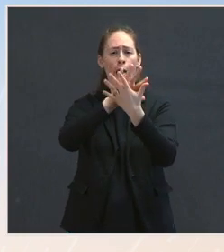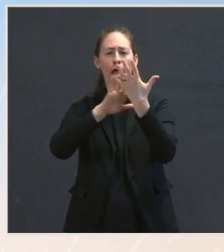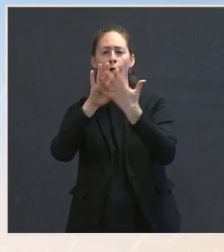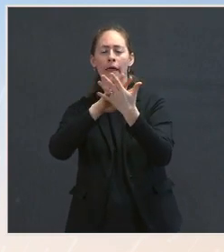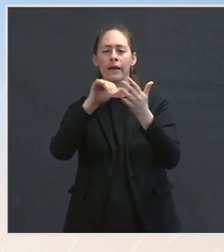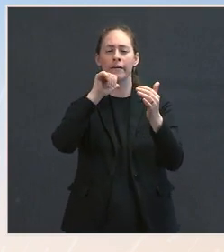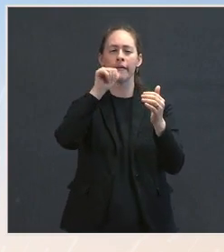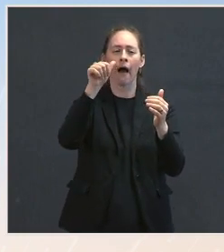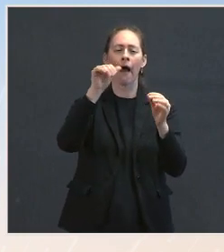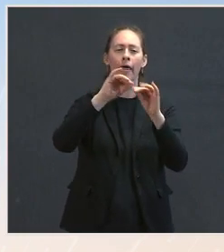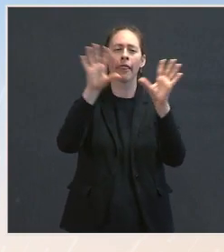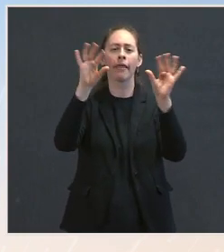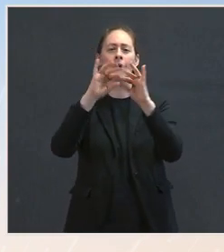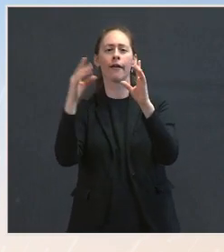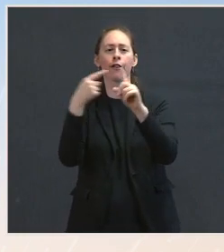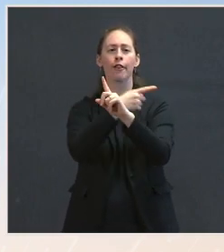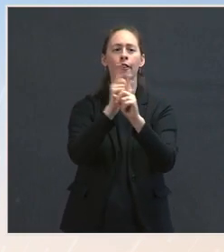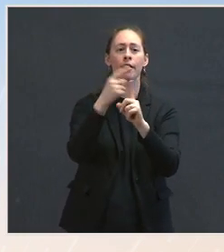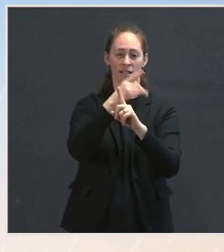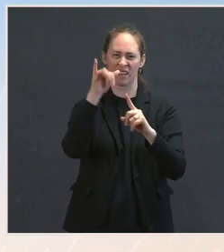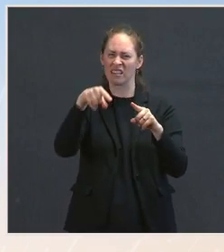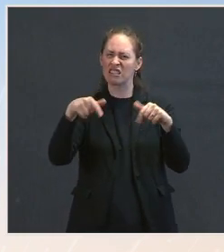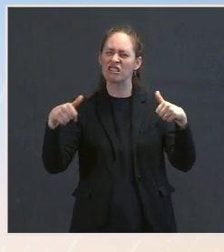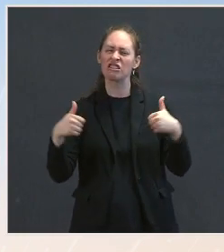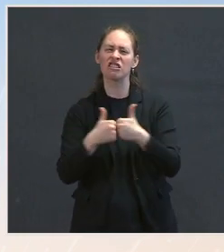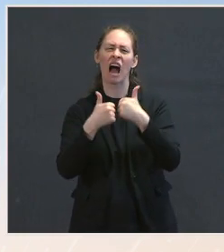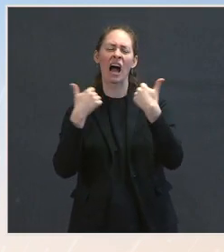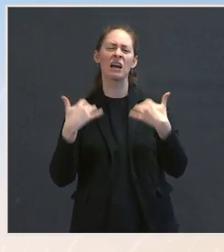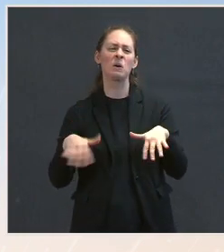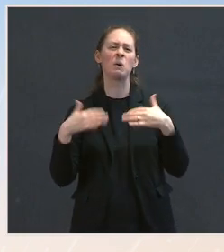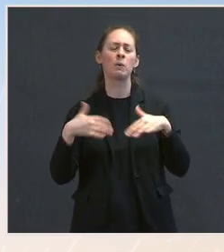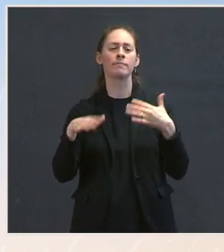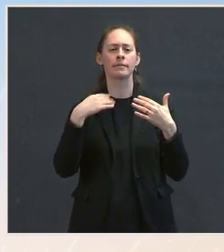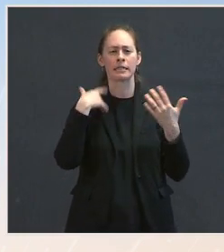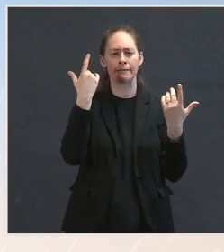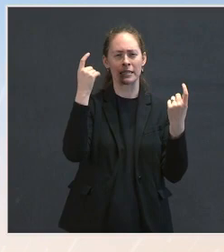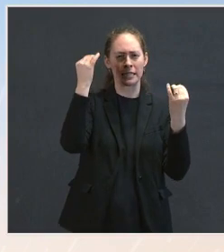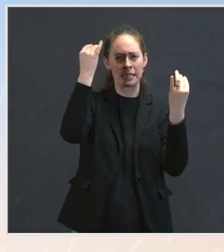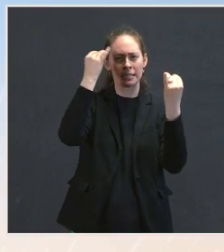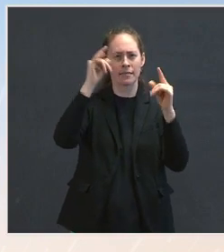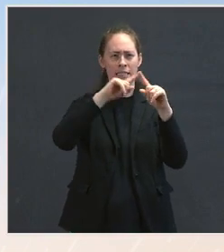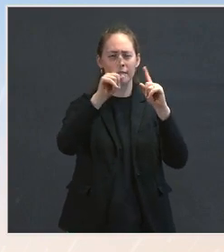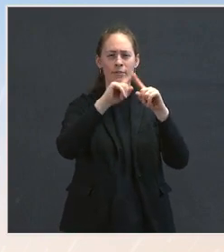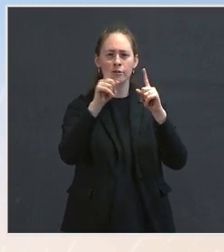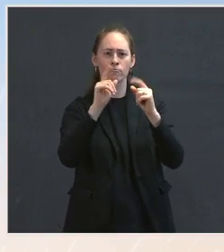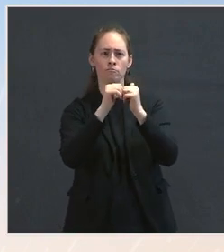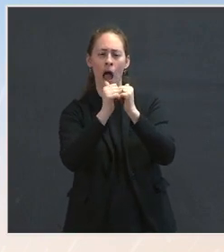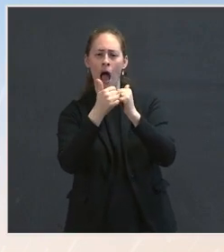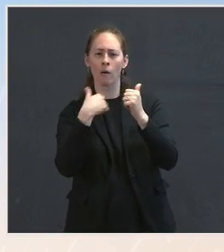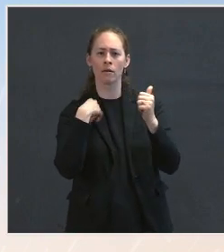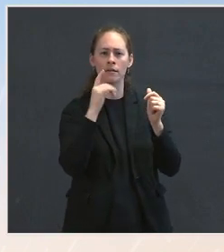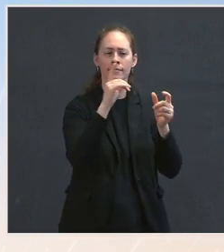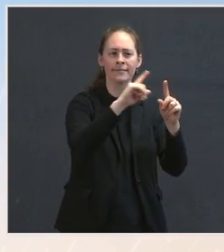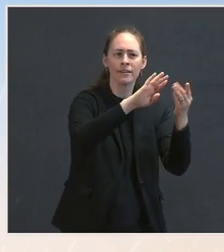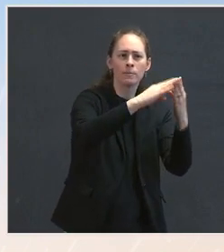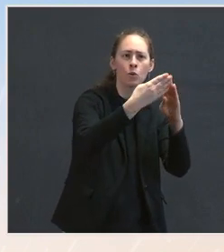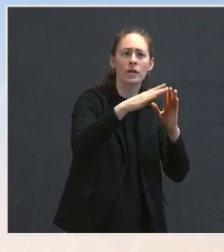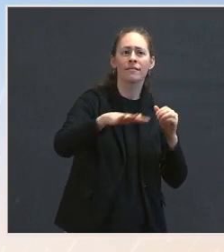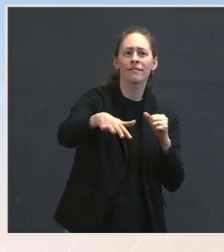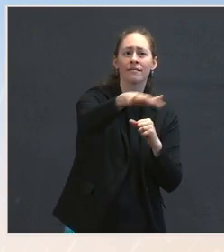You have to use a number of approaches to get into communities where there is vaccine hesitancy, which is an ongoing issue that we're working to address.